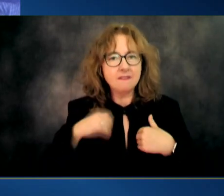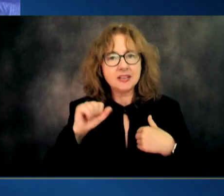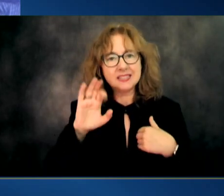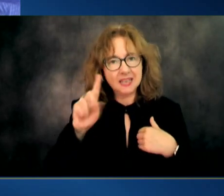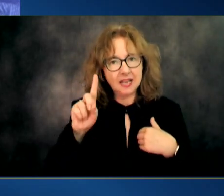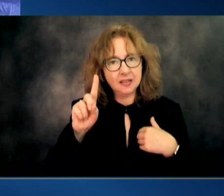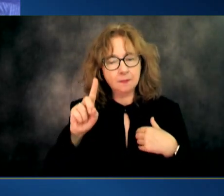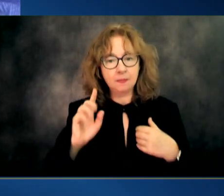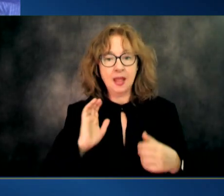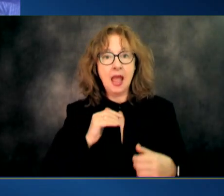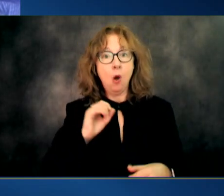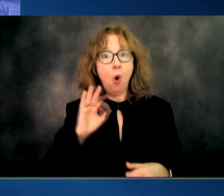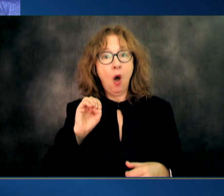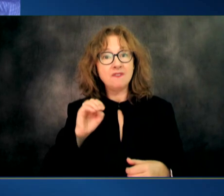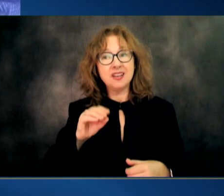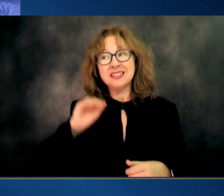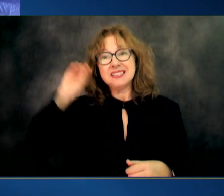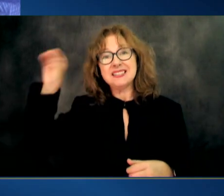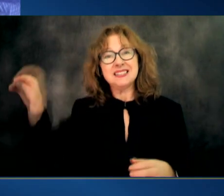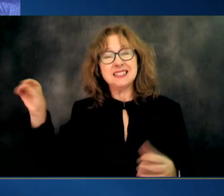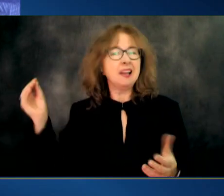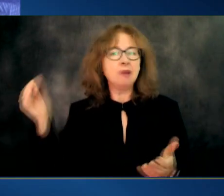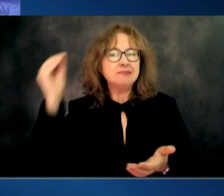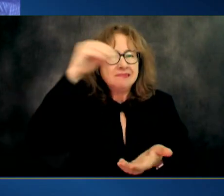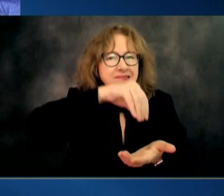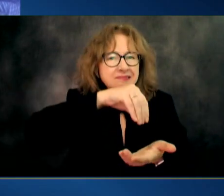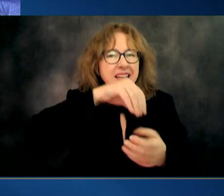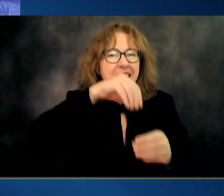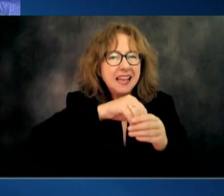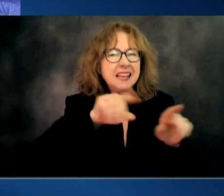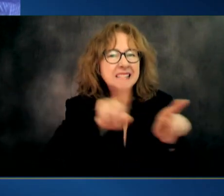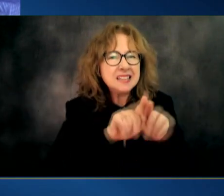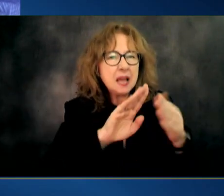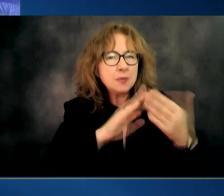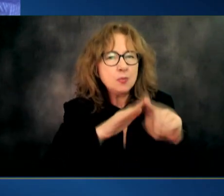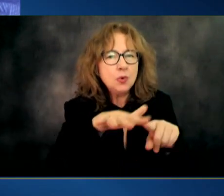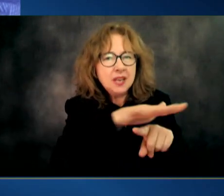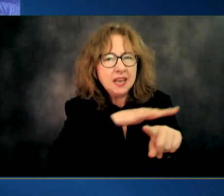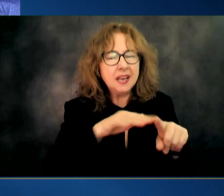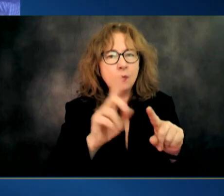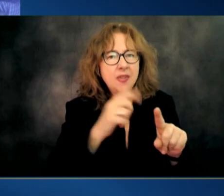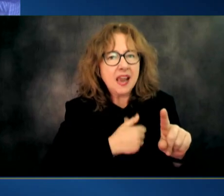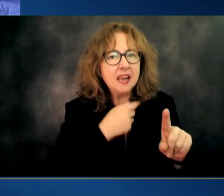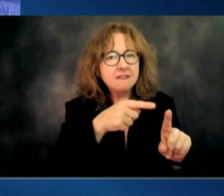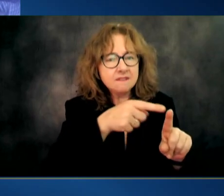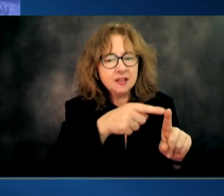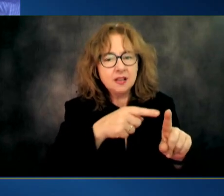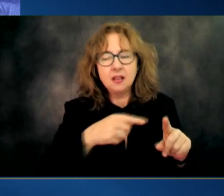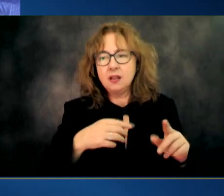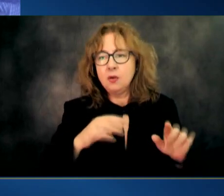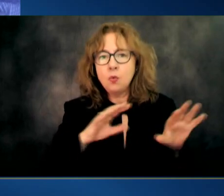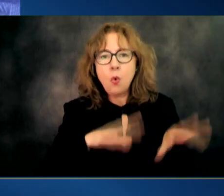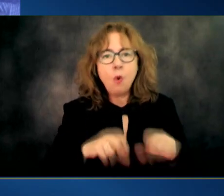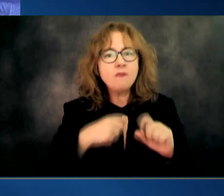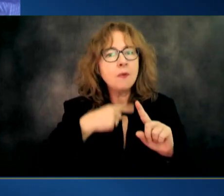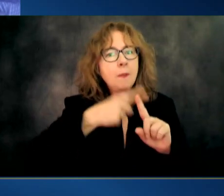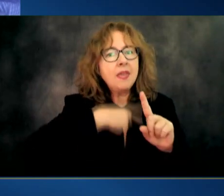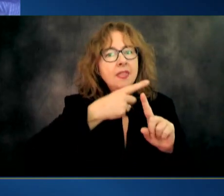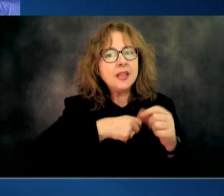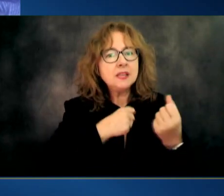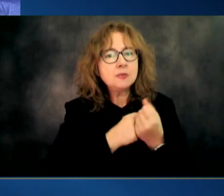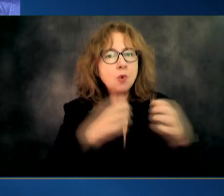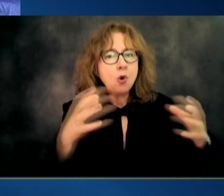our sickle cell warriors live. And we have monthly support group meetings all warrior